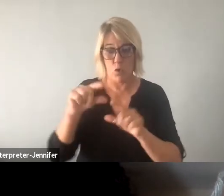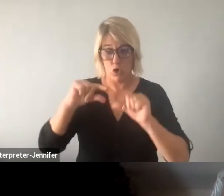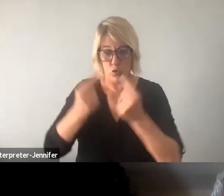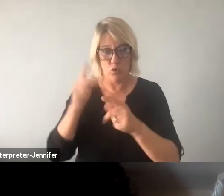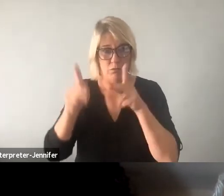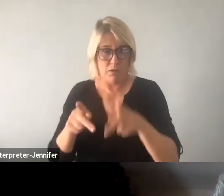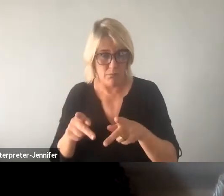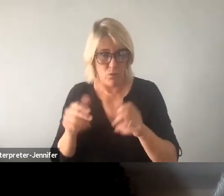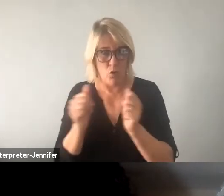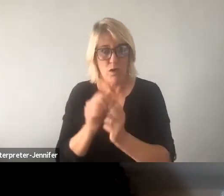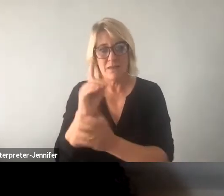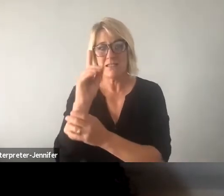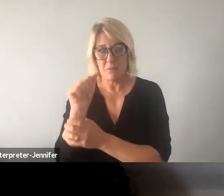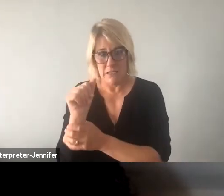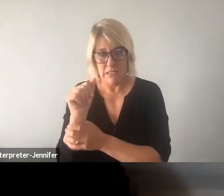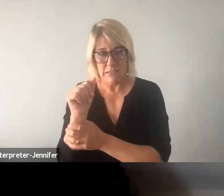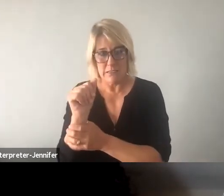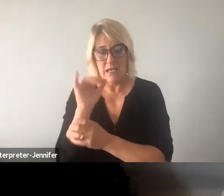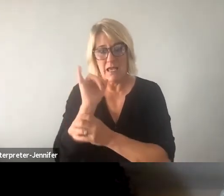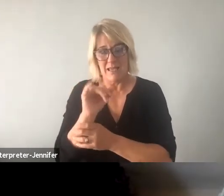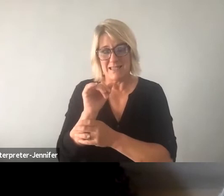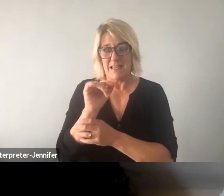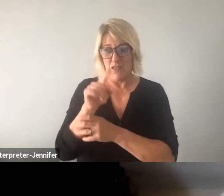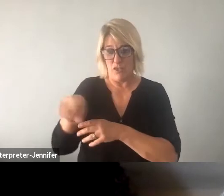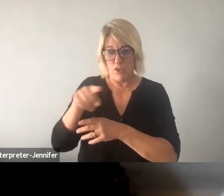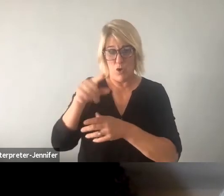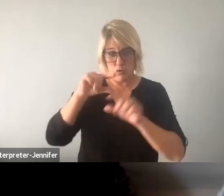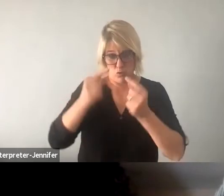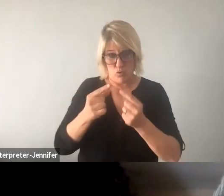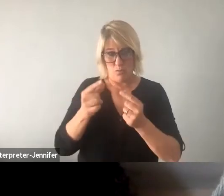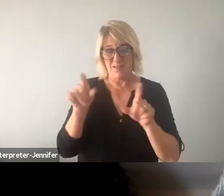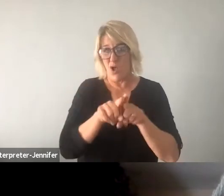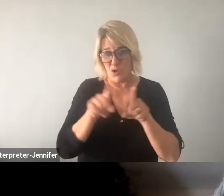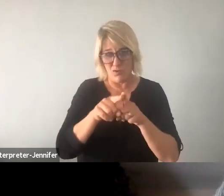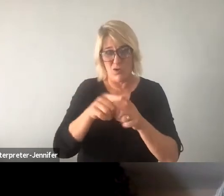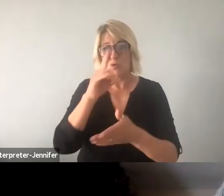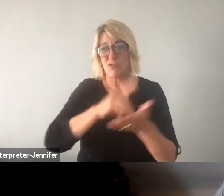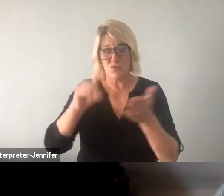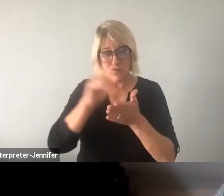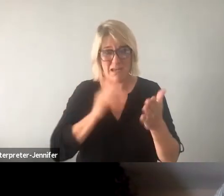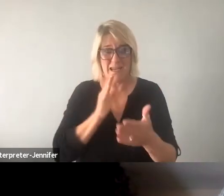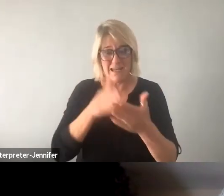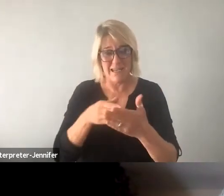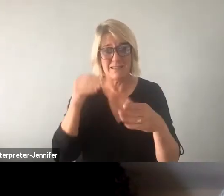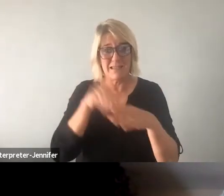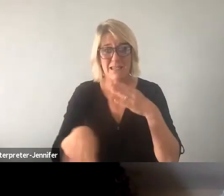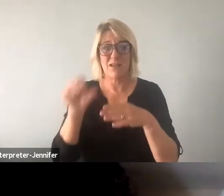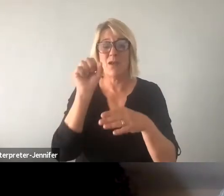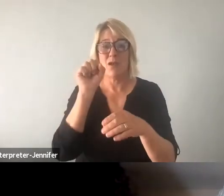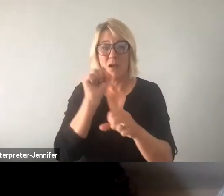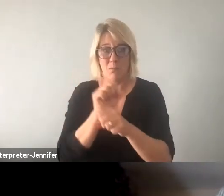with disabilities. They have some relationship with a person or a group of people with disabilities and they